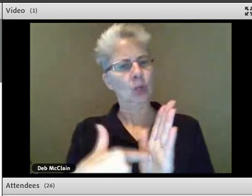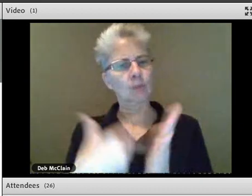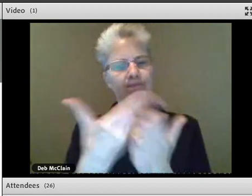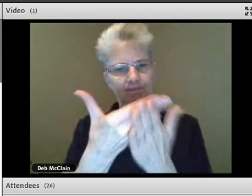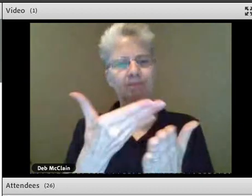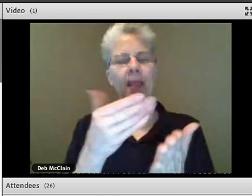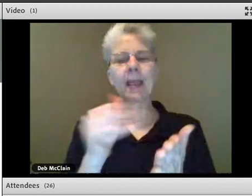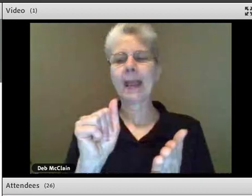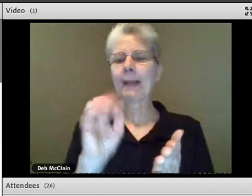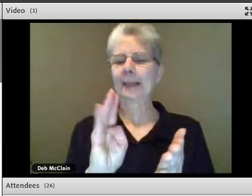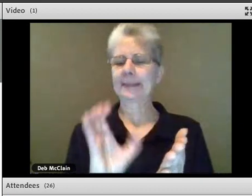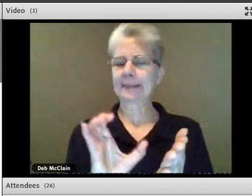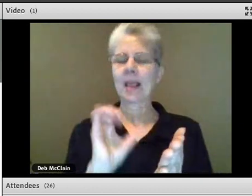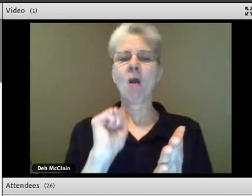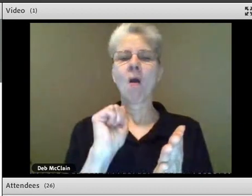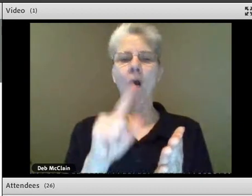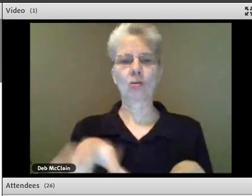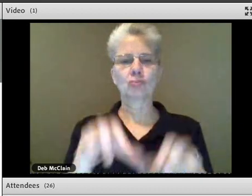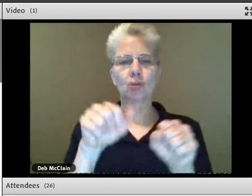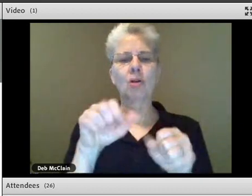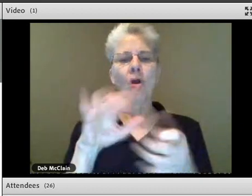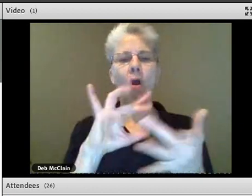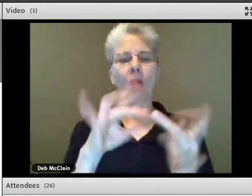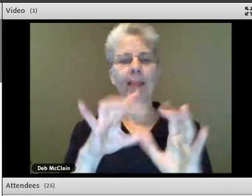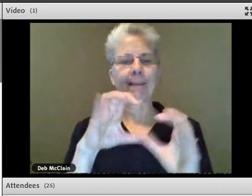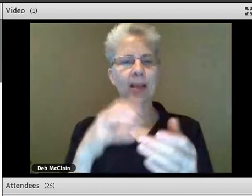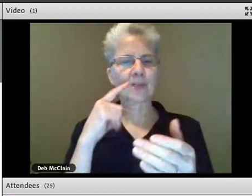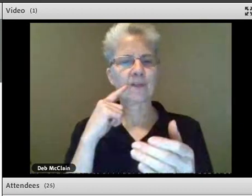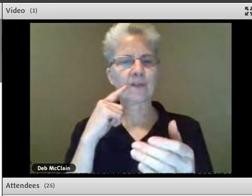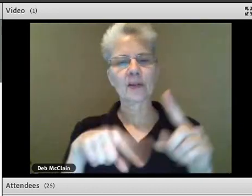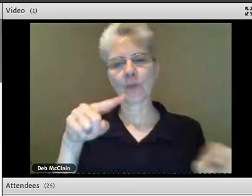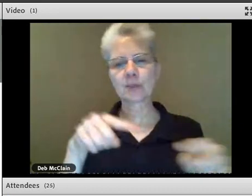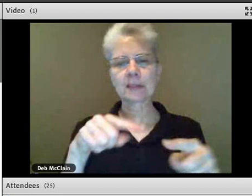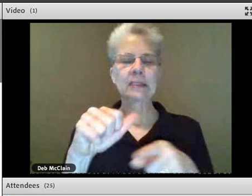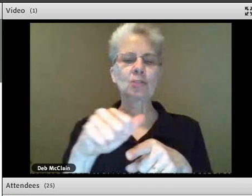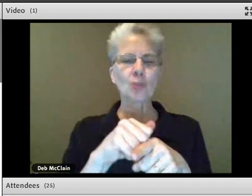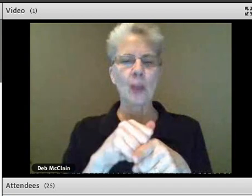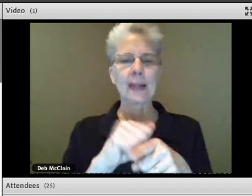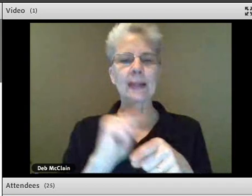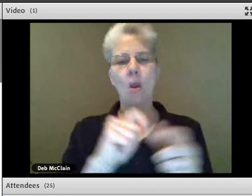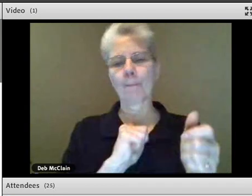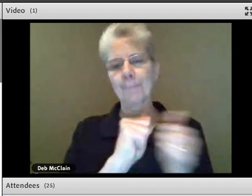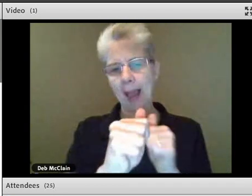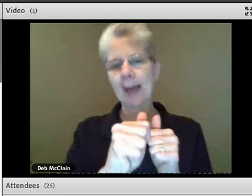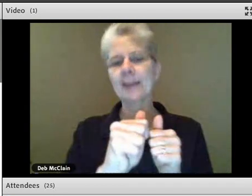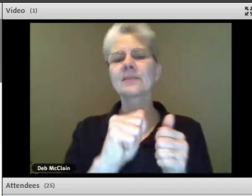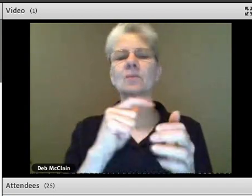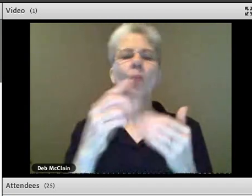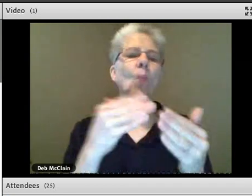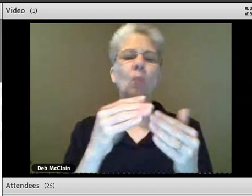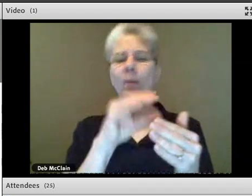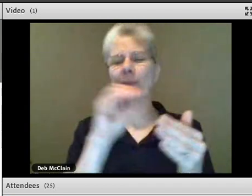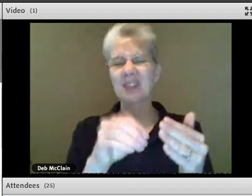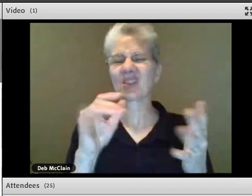A, B, and C all took the online class for diversity training and all passed with whatever percentage,